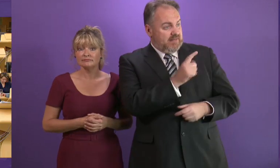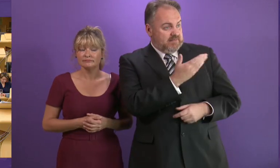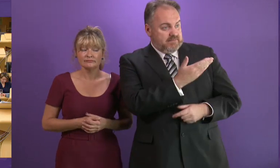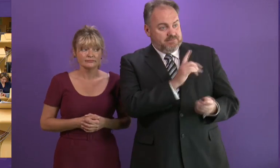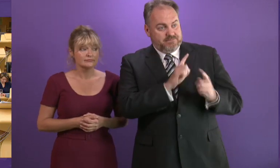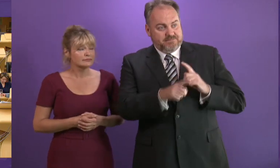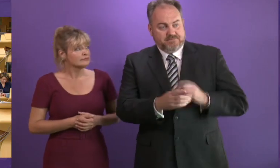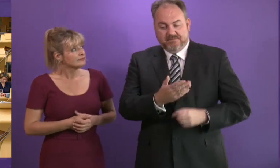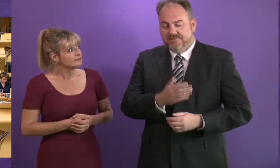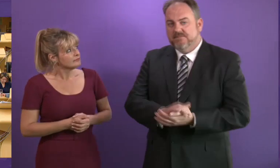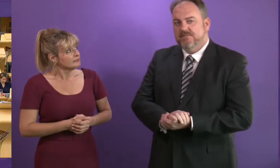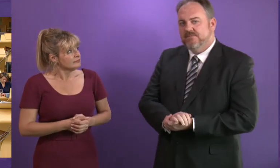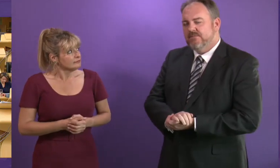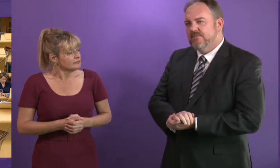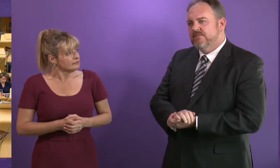Richard Leonard: